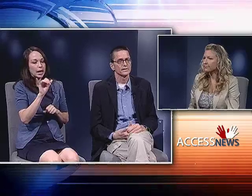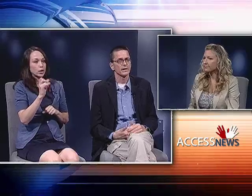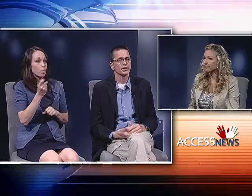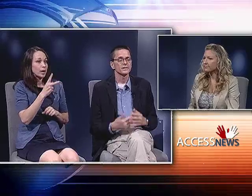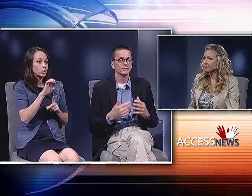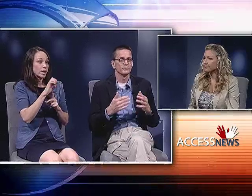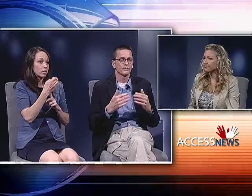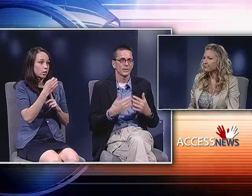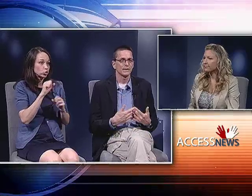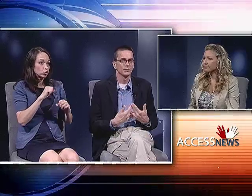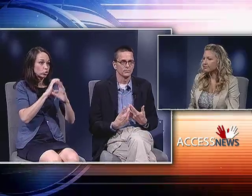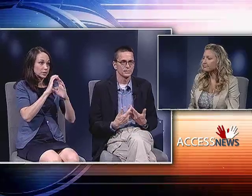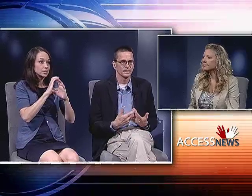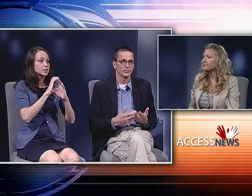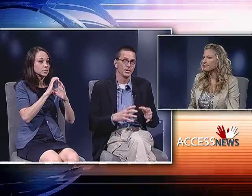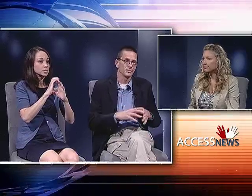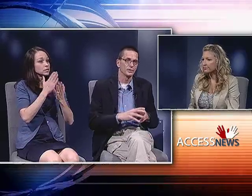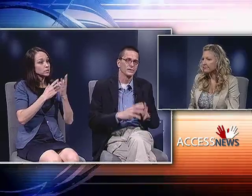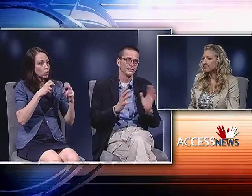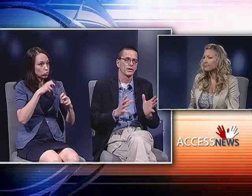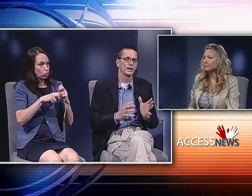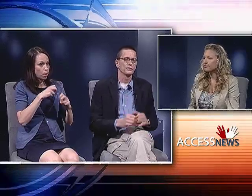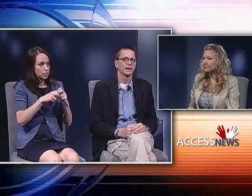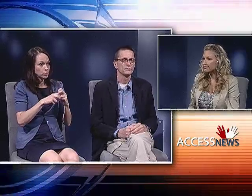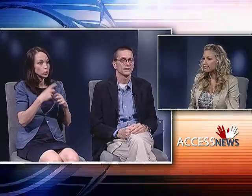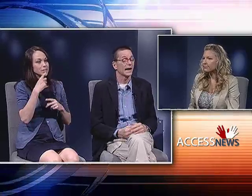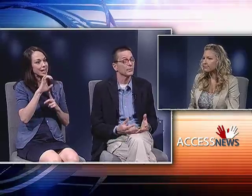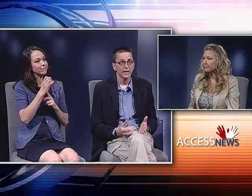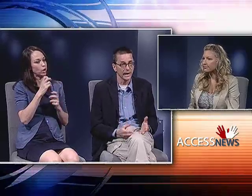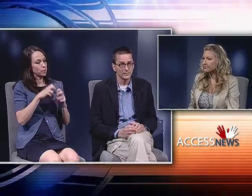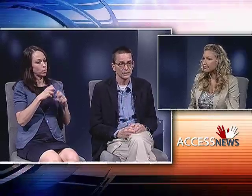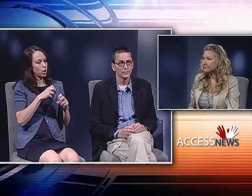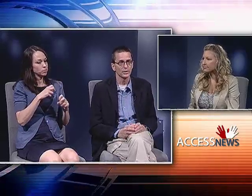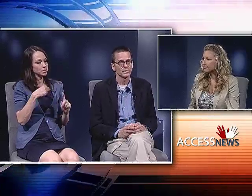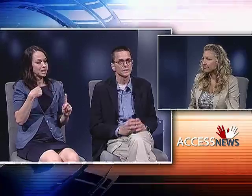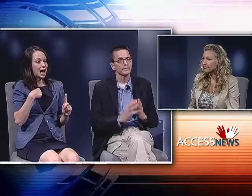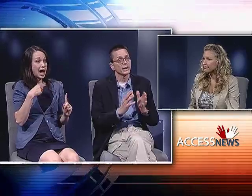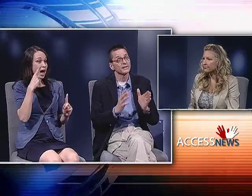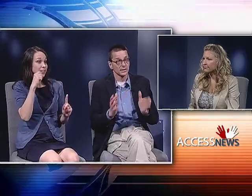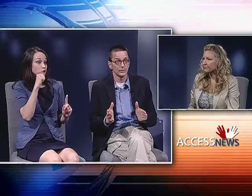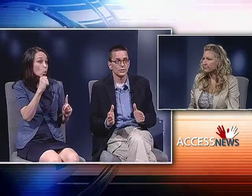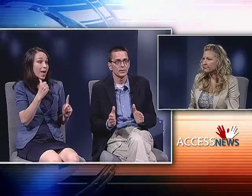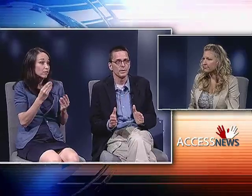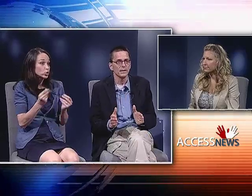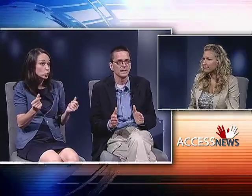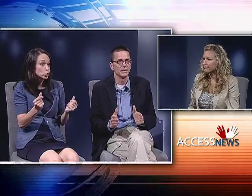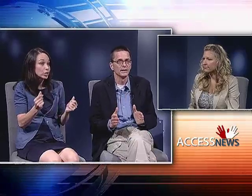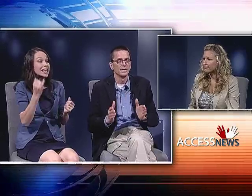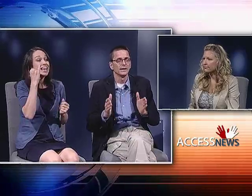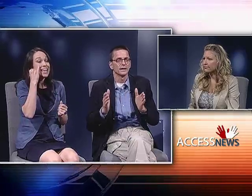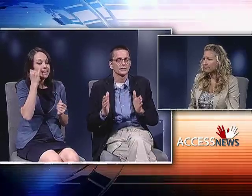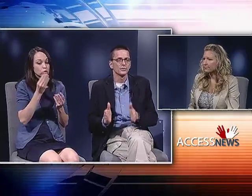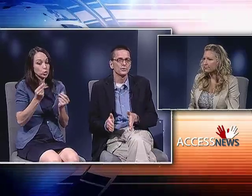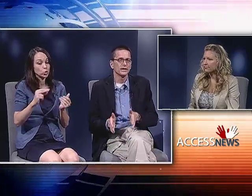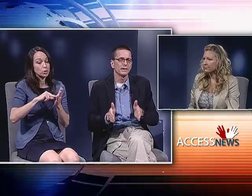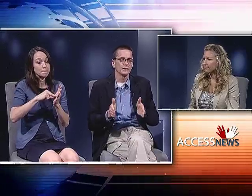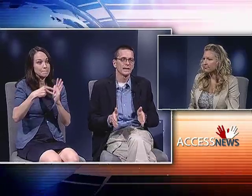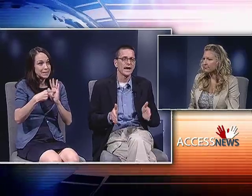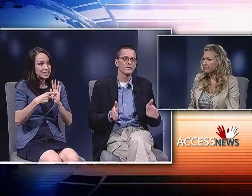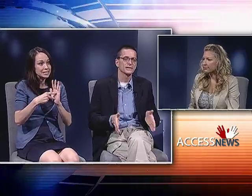there are some problems that we often called environmental problems that I don't think have solutions. If by solution we mean a solution that will allow us